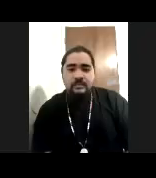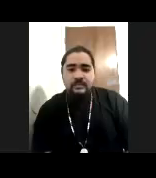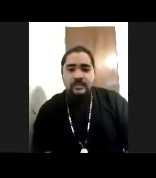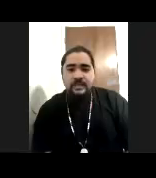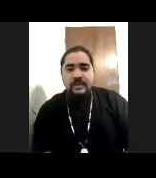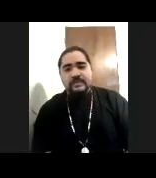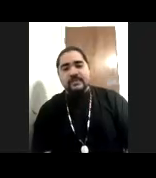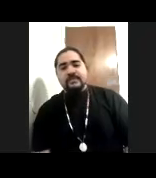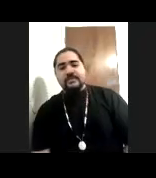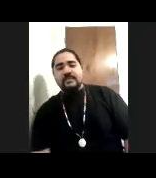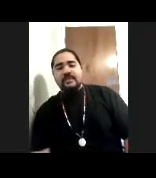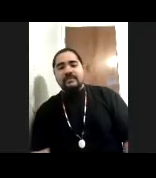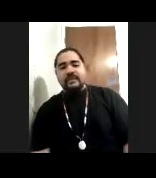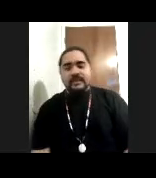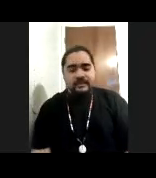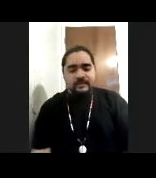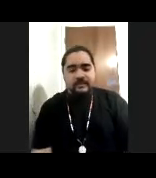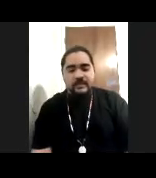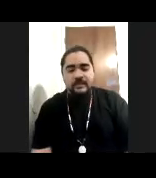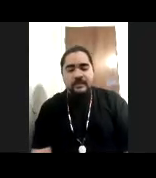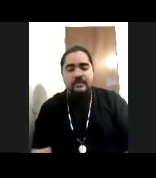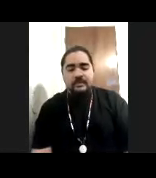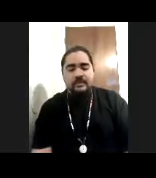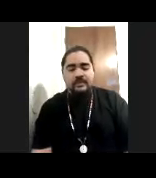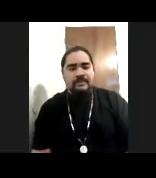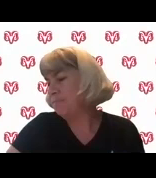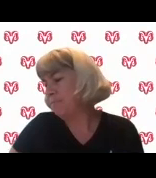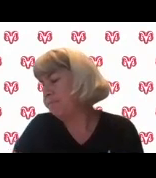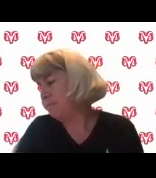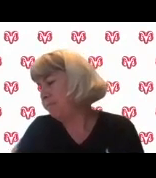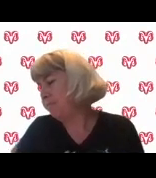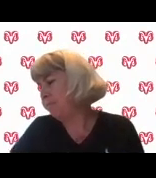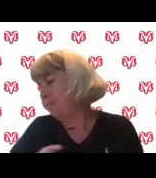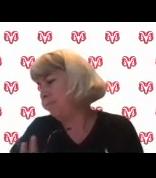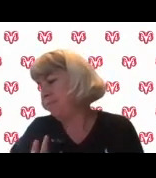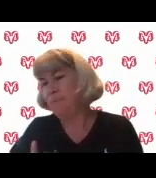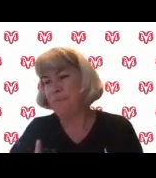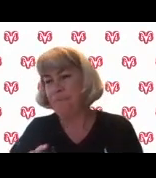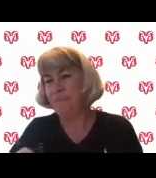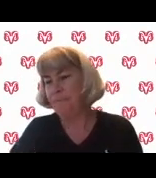Yeah, So definitely, you know, with like my experiences in first going to college,